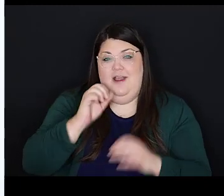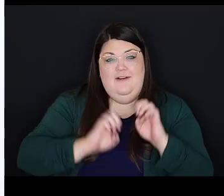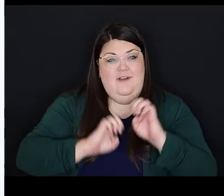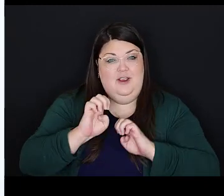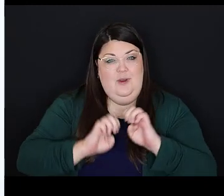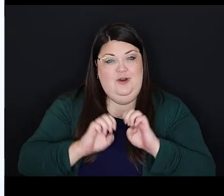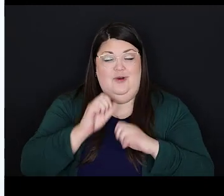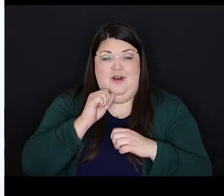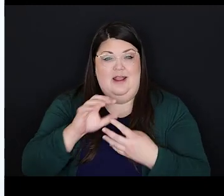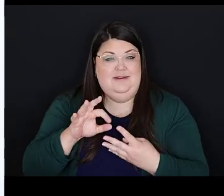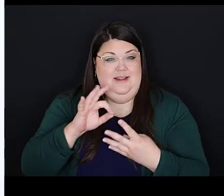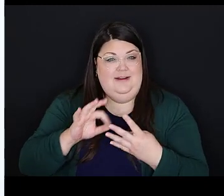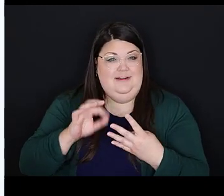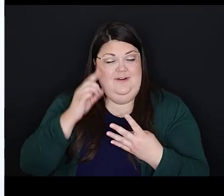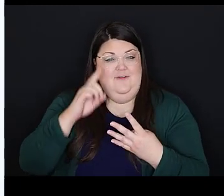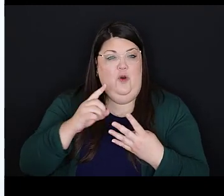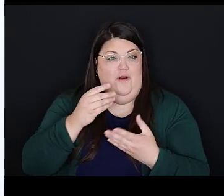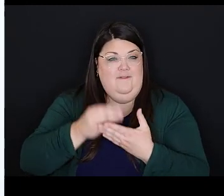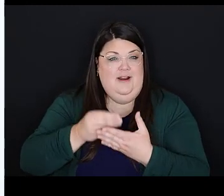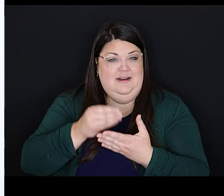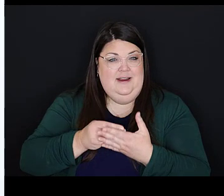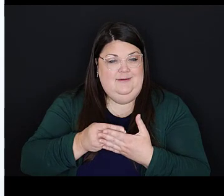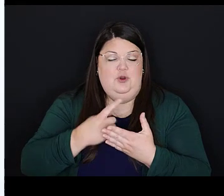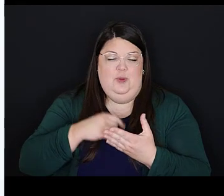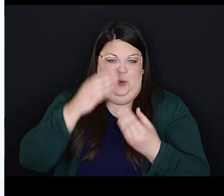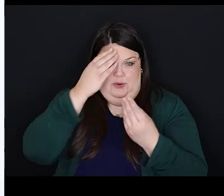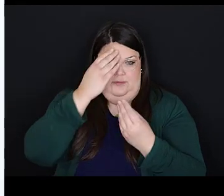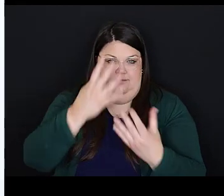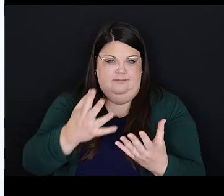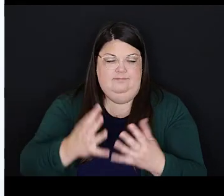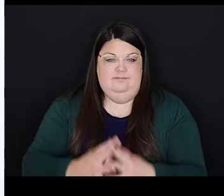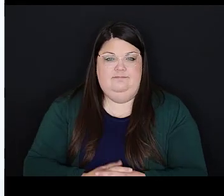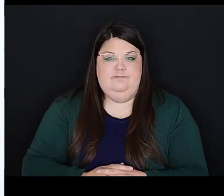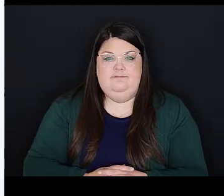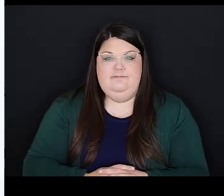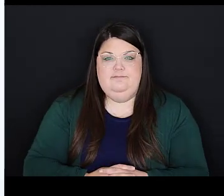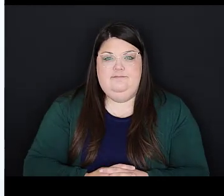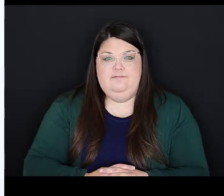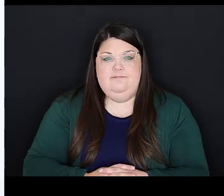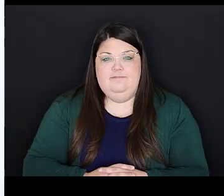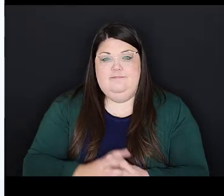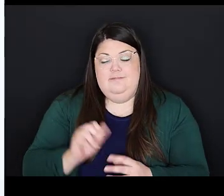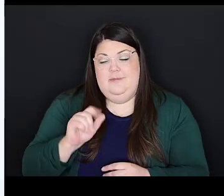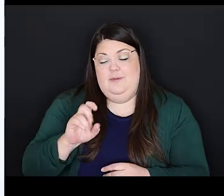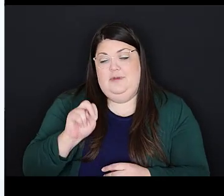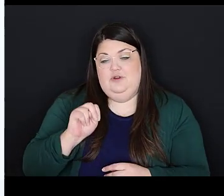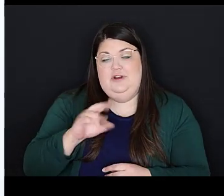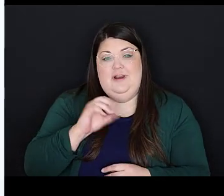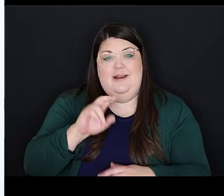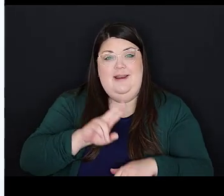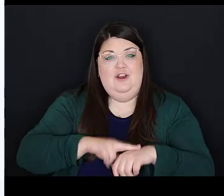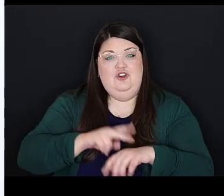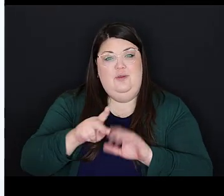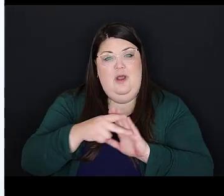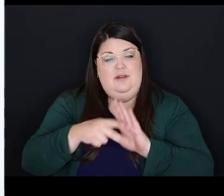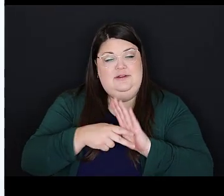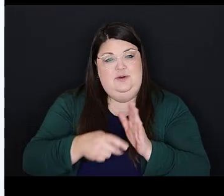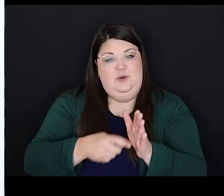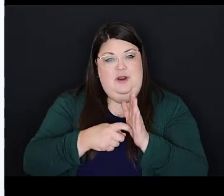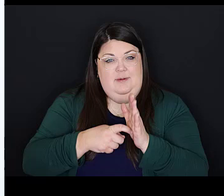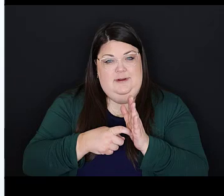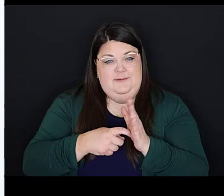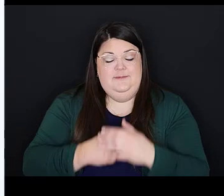or not selected for funding, we notify you. Administrative and National Policy Requirements—We